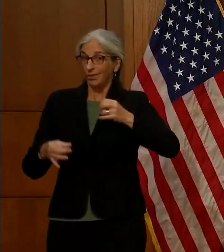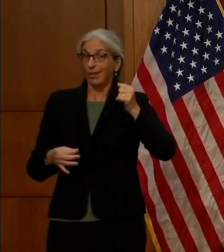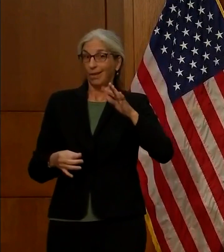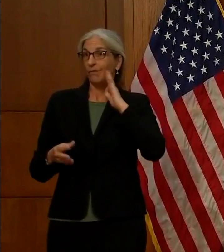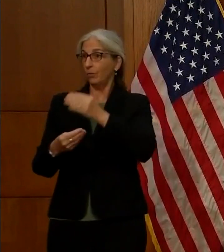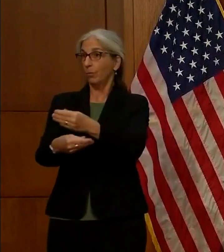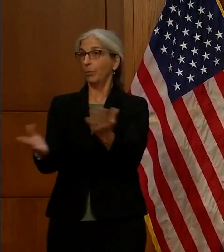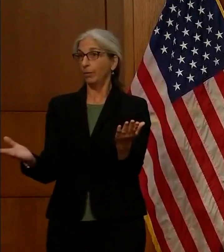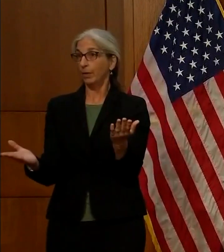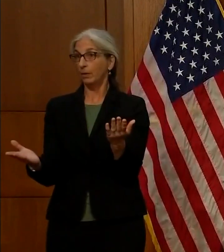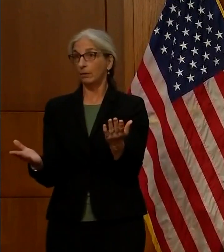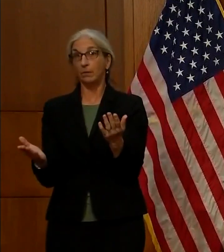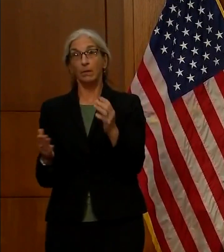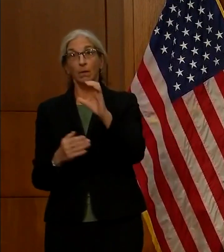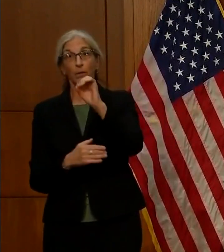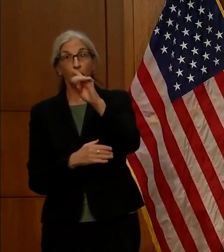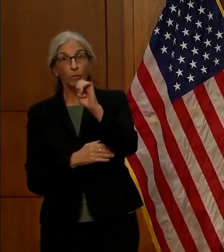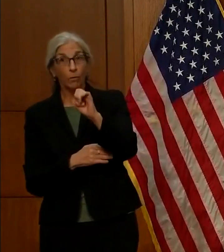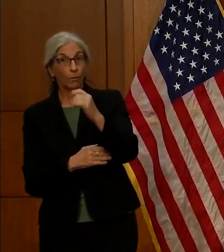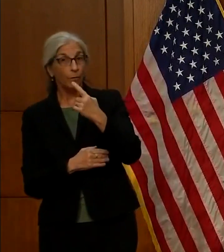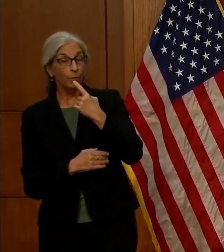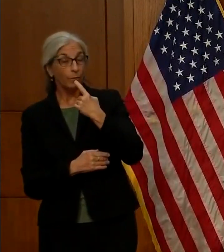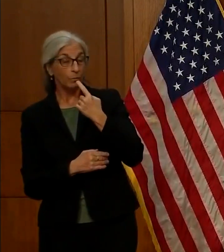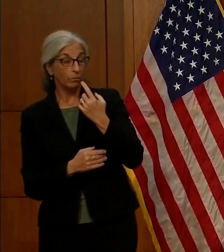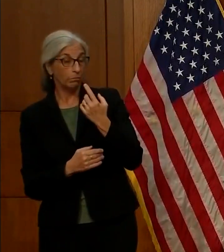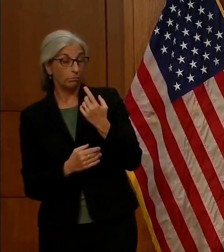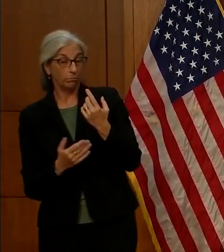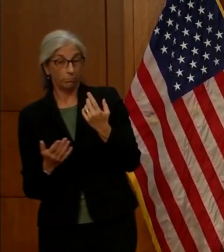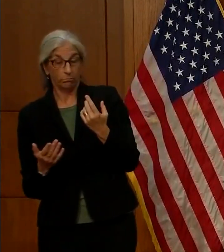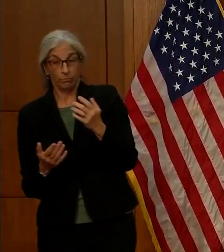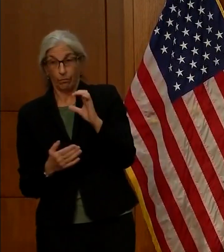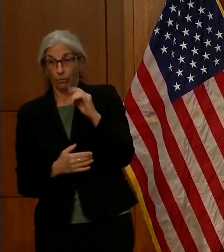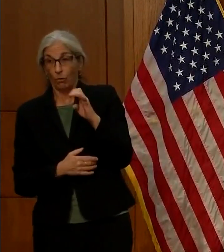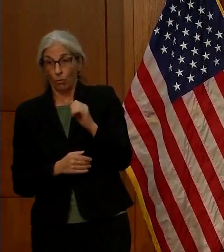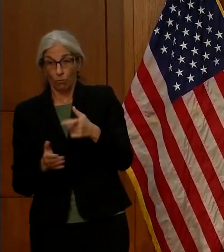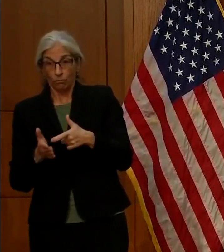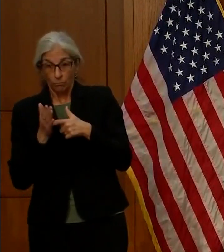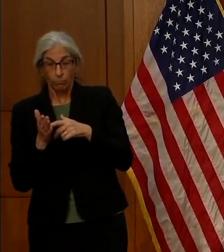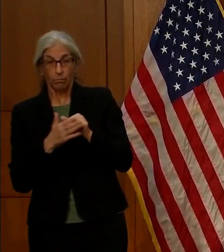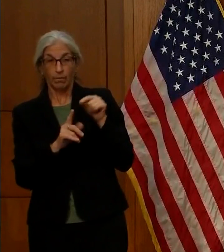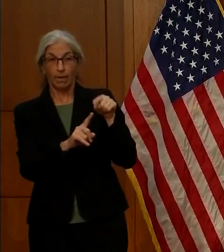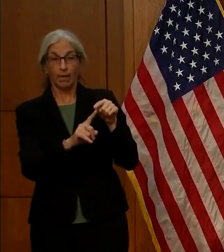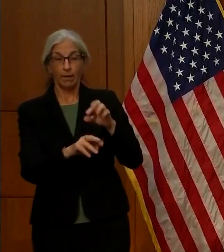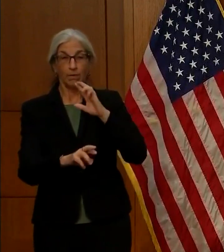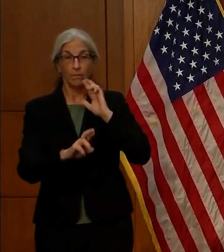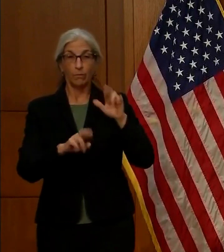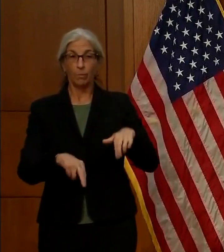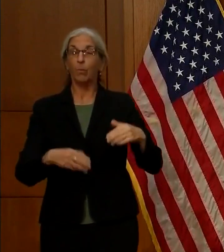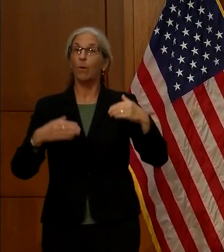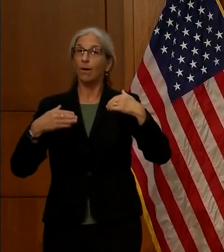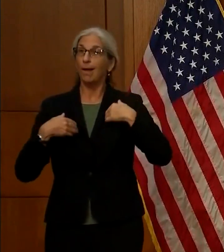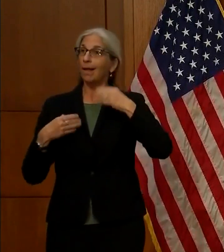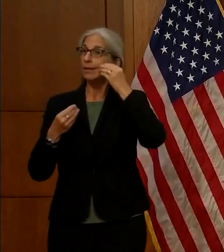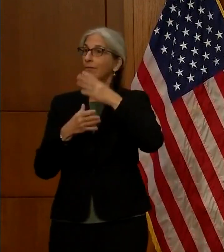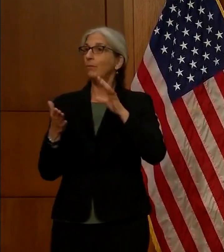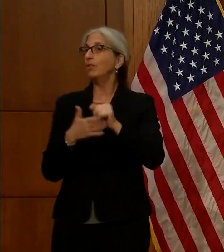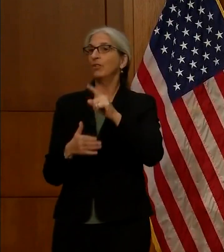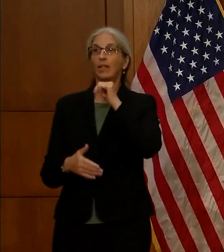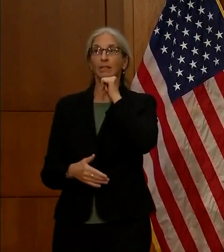DETERMINE WHETHER OR NOT THAT GETS RELEASED IN BY CODE IT